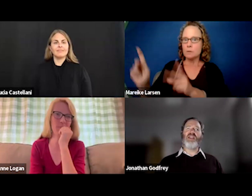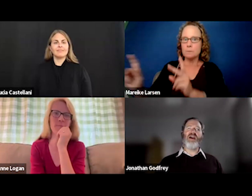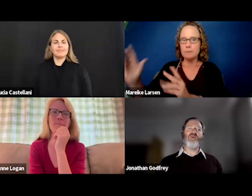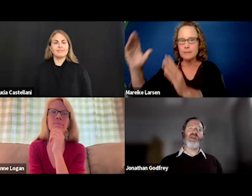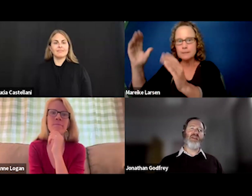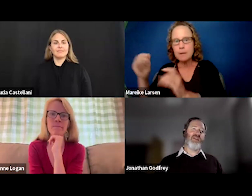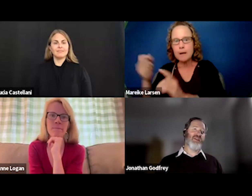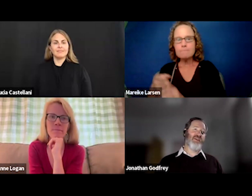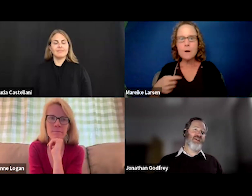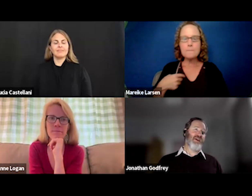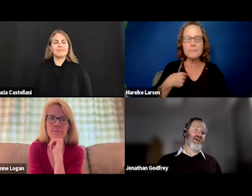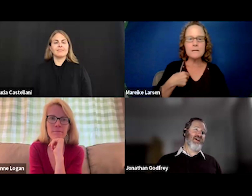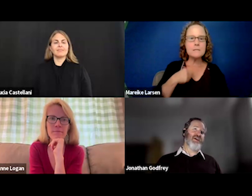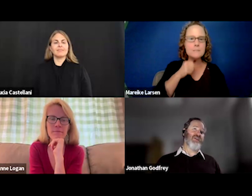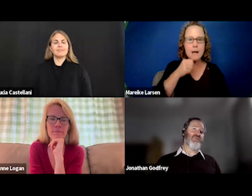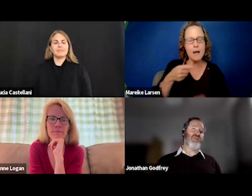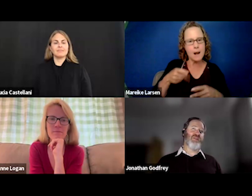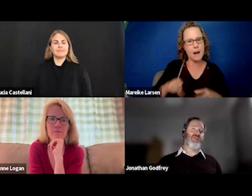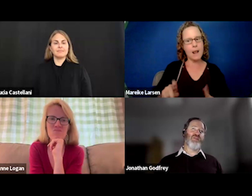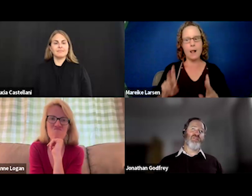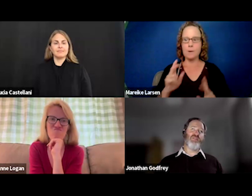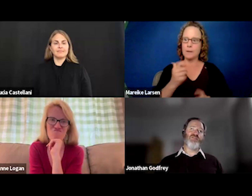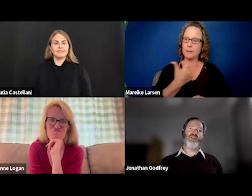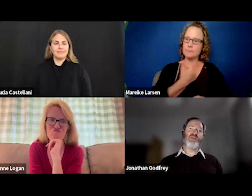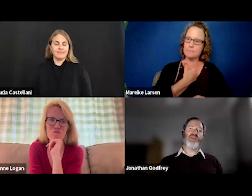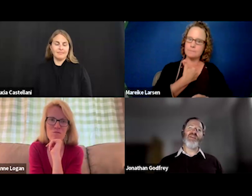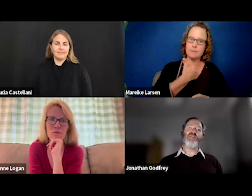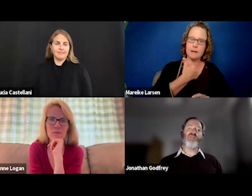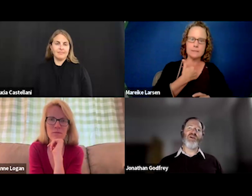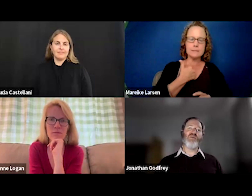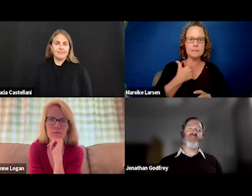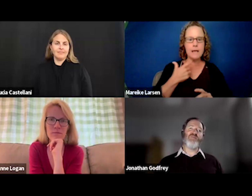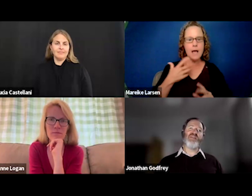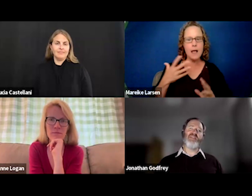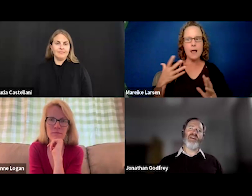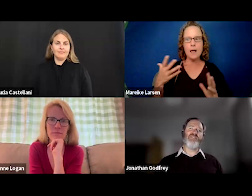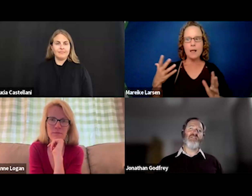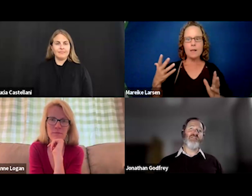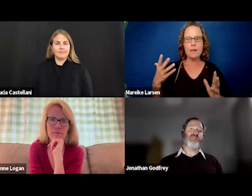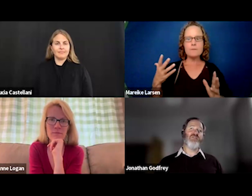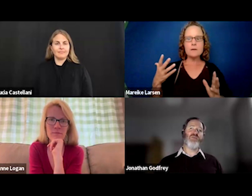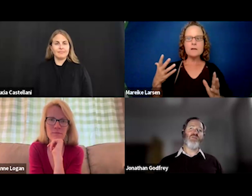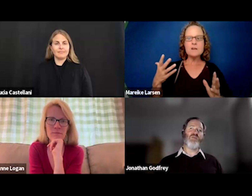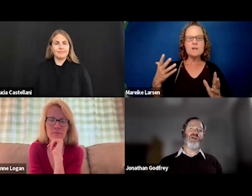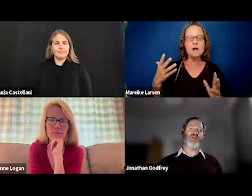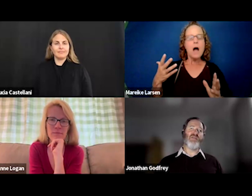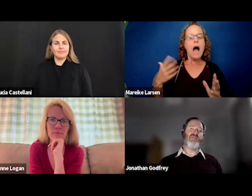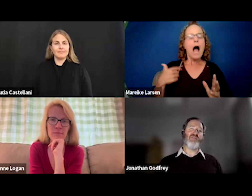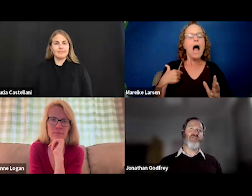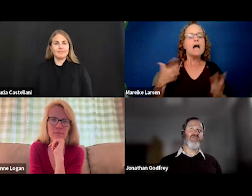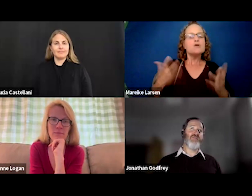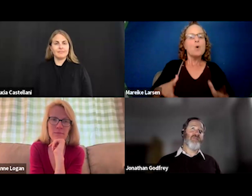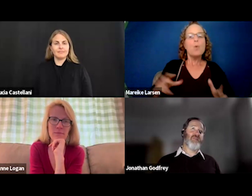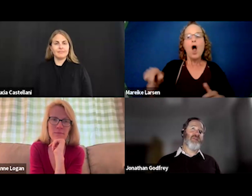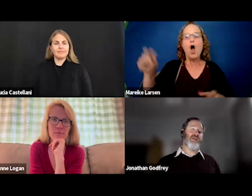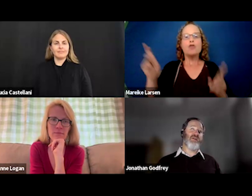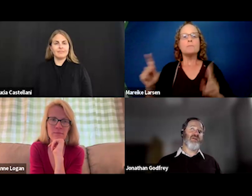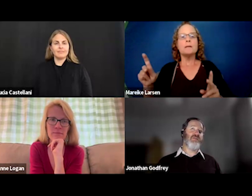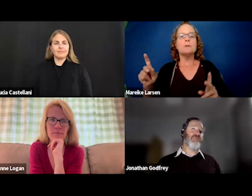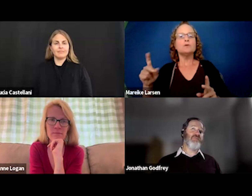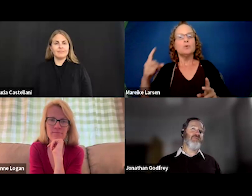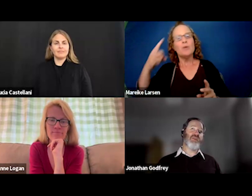allowing the tyranny of low expectation to rule my life